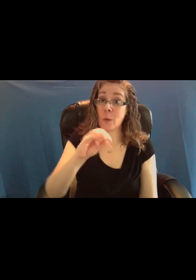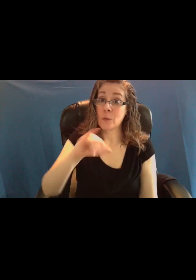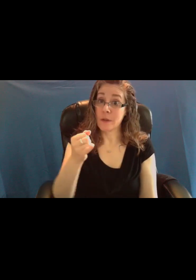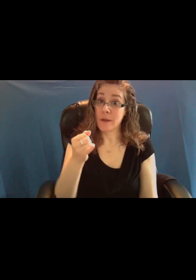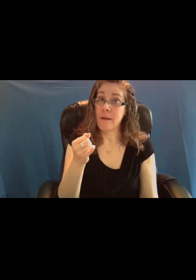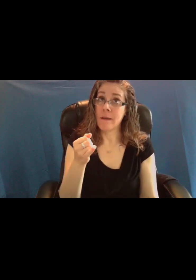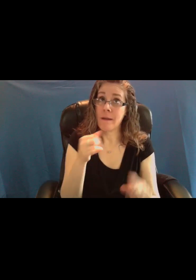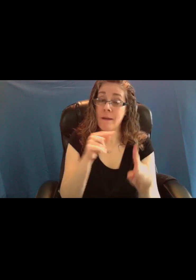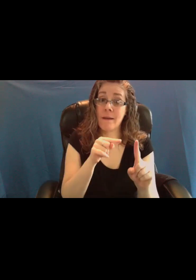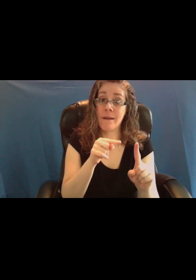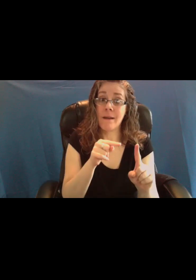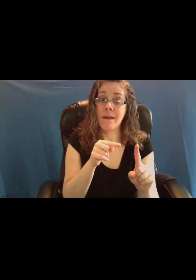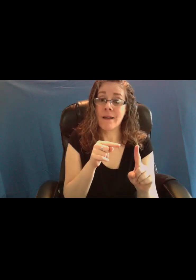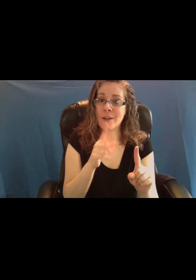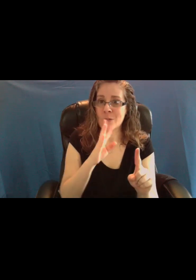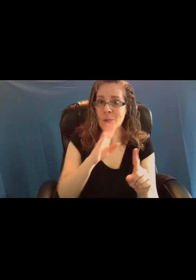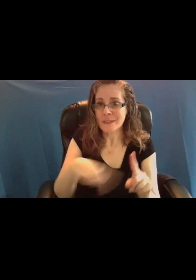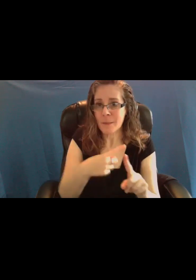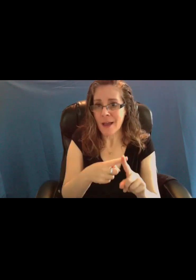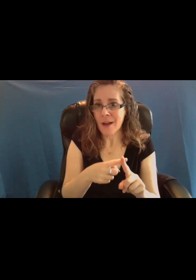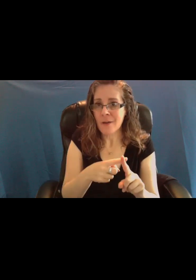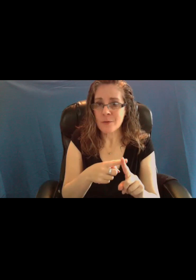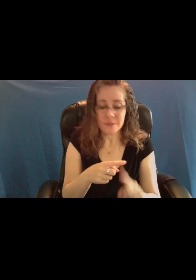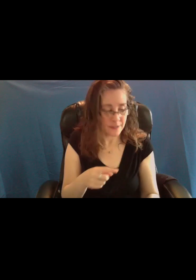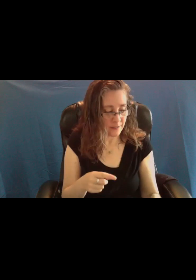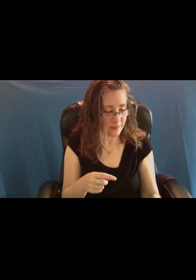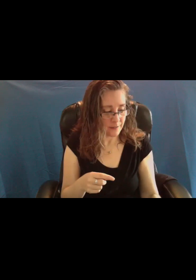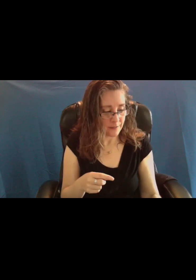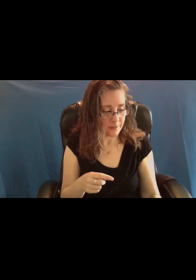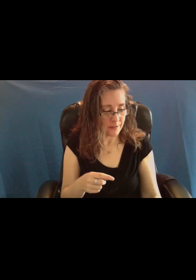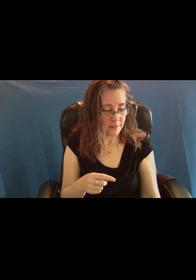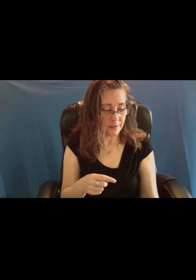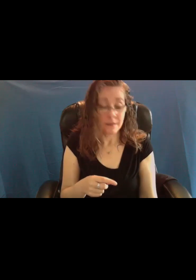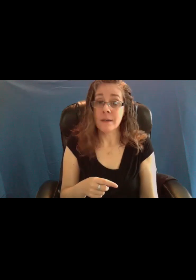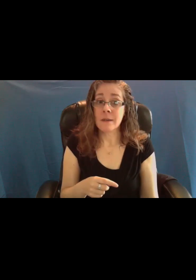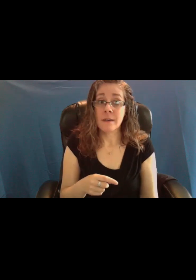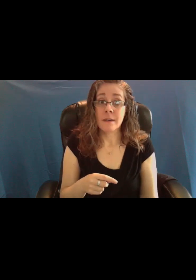content accessibility guidelines, WCAG is the acronym -- so, it